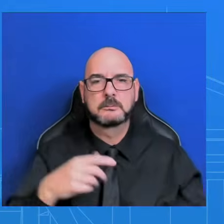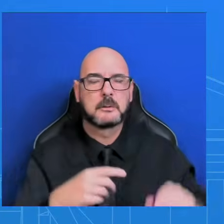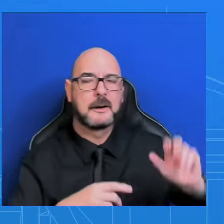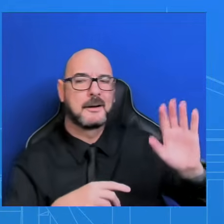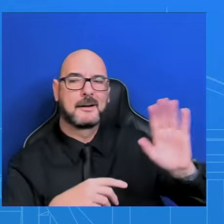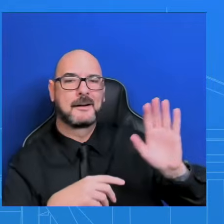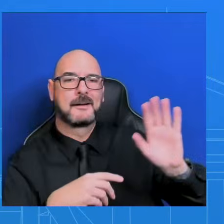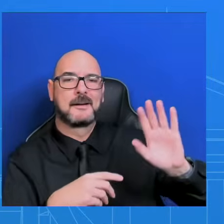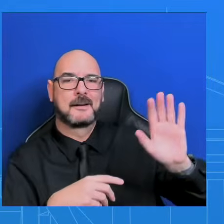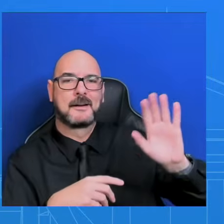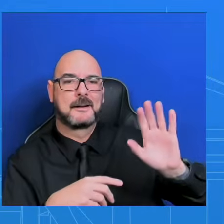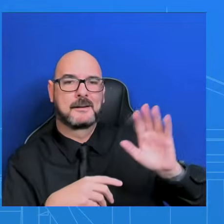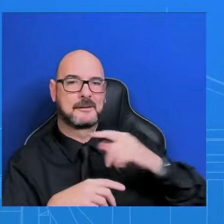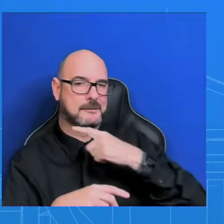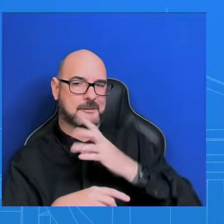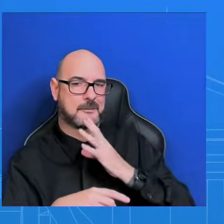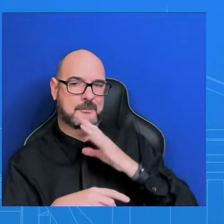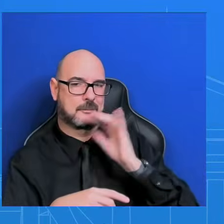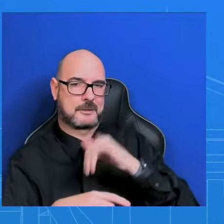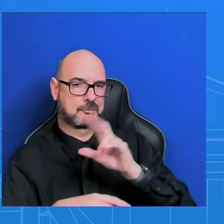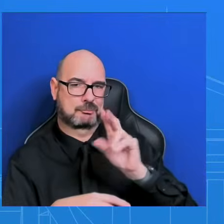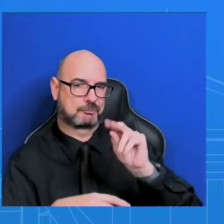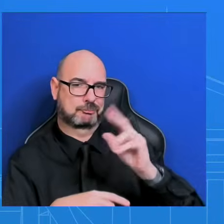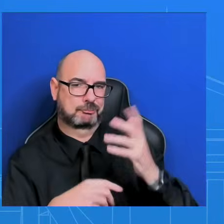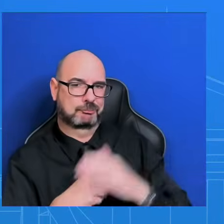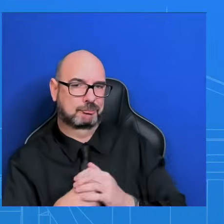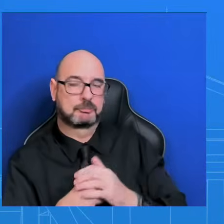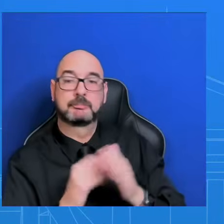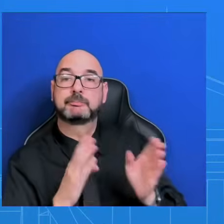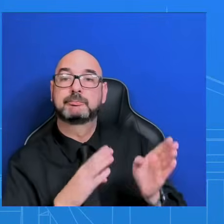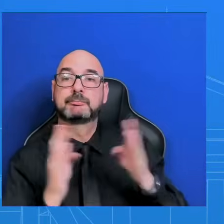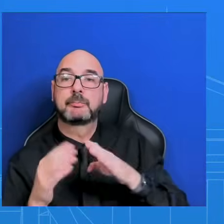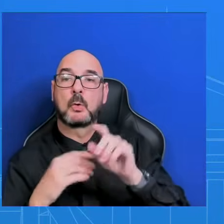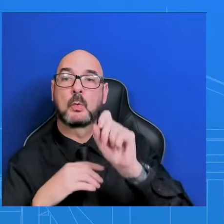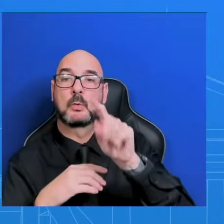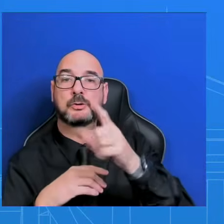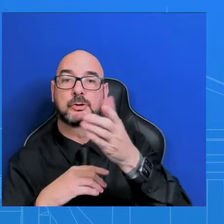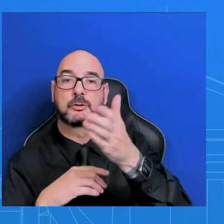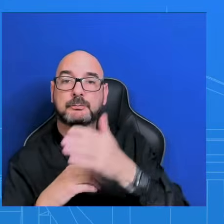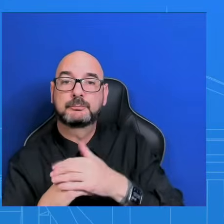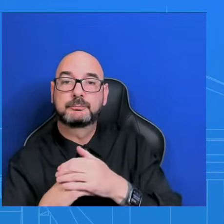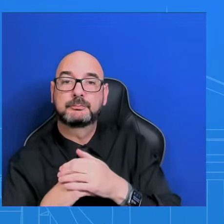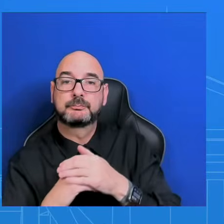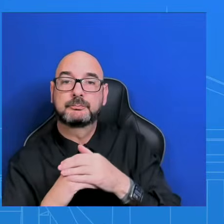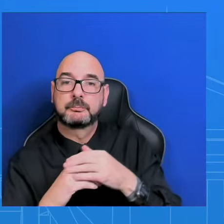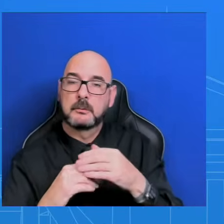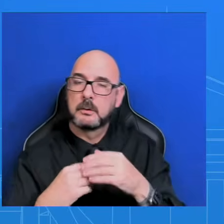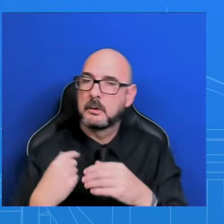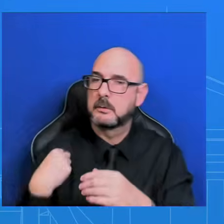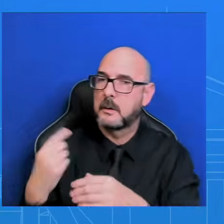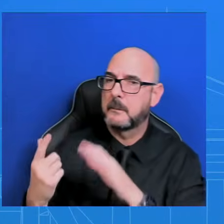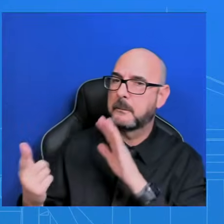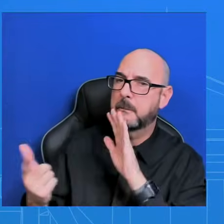would save the lives of Black Americans? Ms. Jean-Pierre: So, I want to be really careful. There's a rulemaking process that's currently happening.